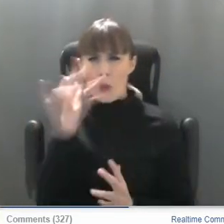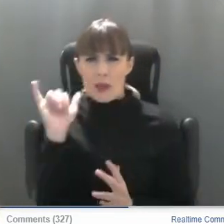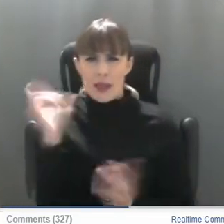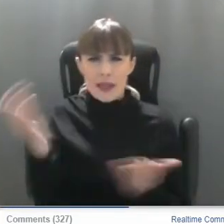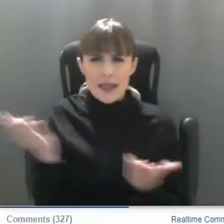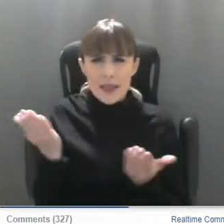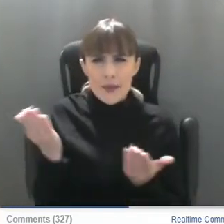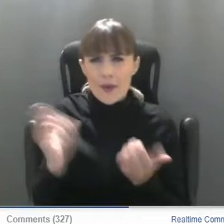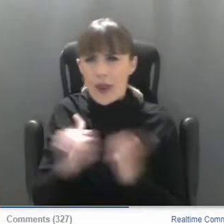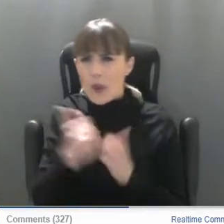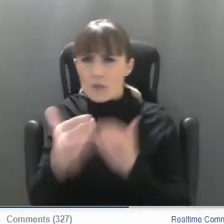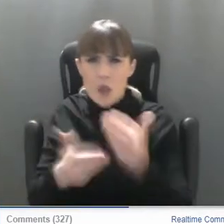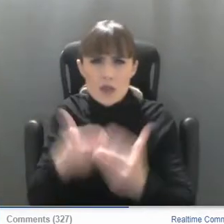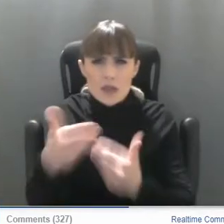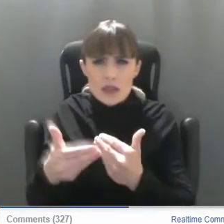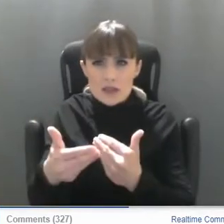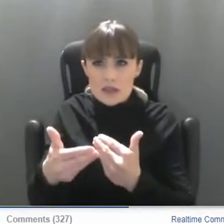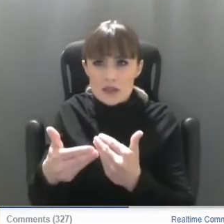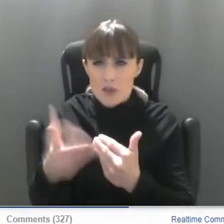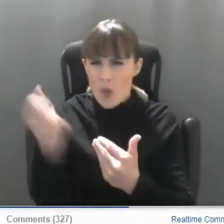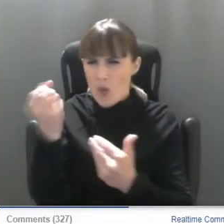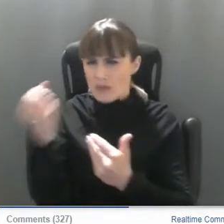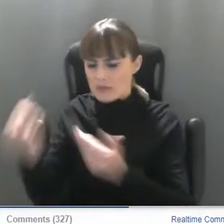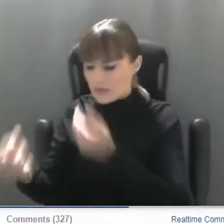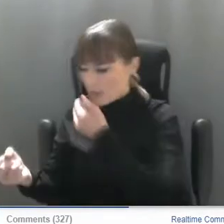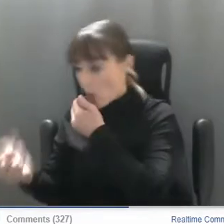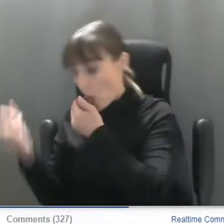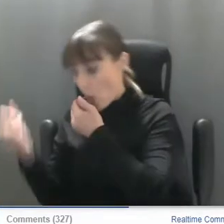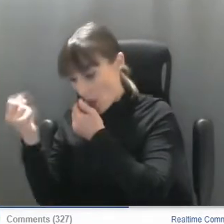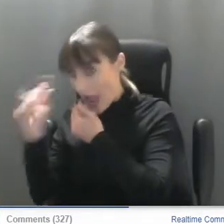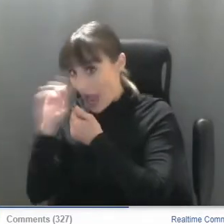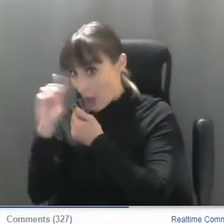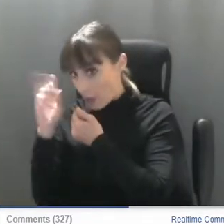Hey guys, I'm doing a Facebook- so I'll find you in a minute.